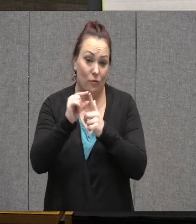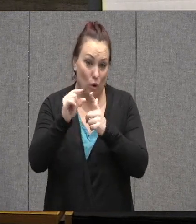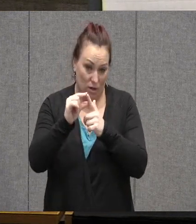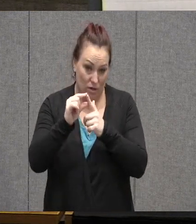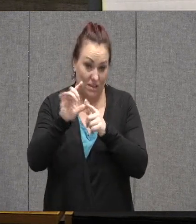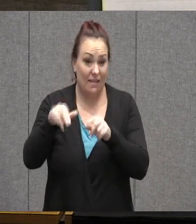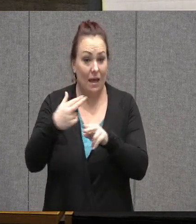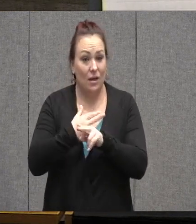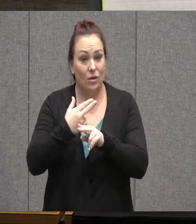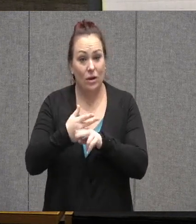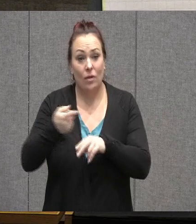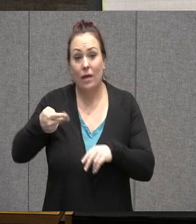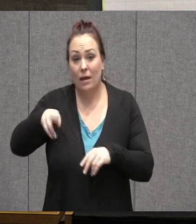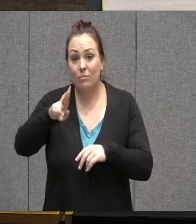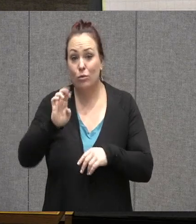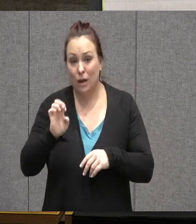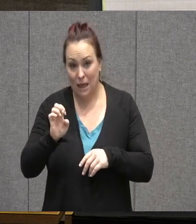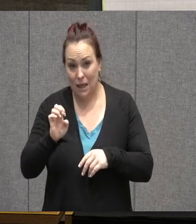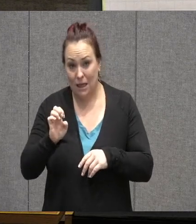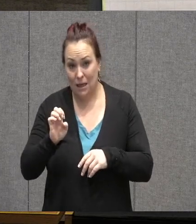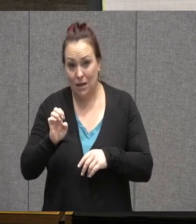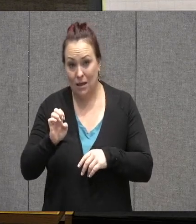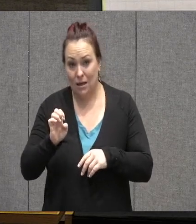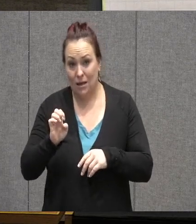Like pre, before.